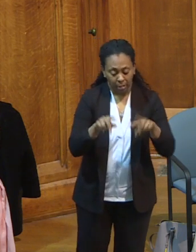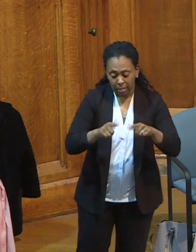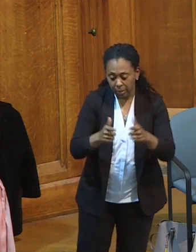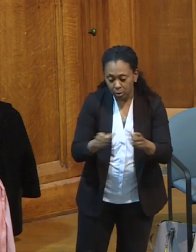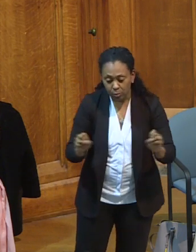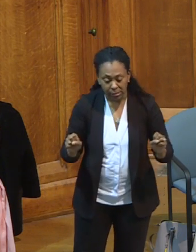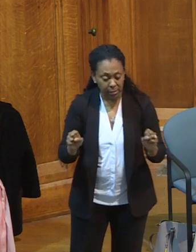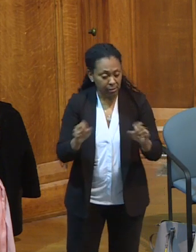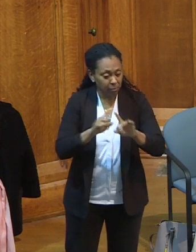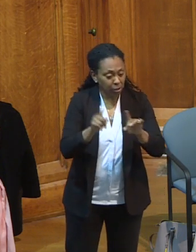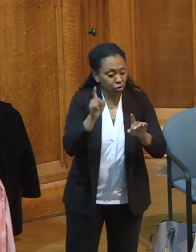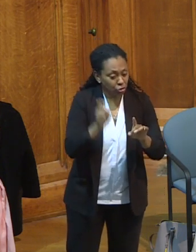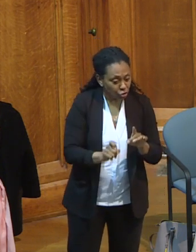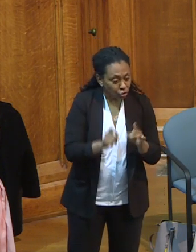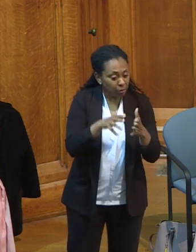but should be learned by every parent.